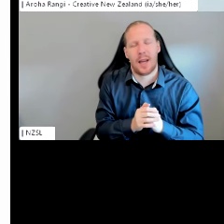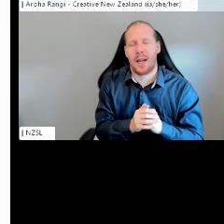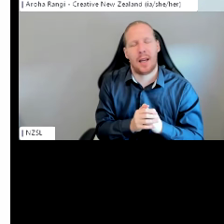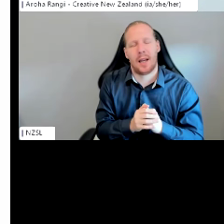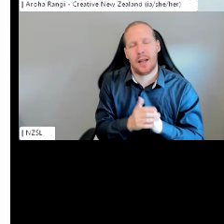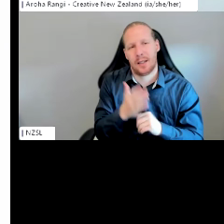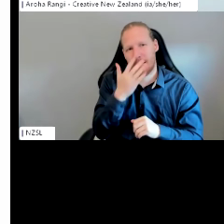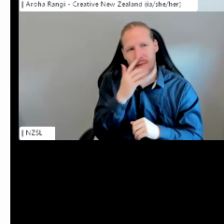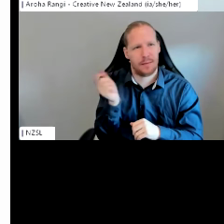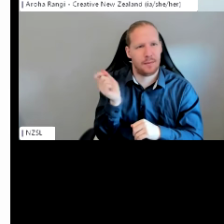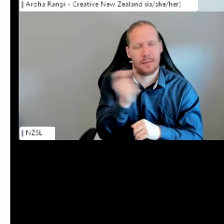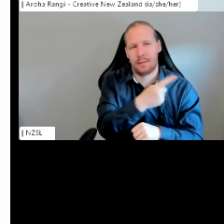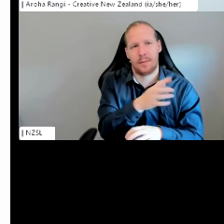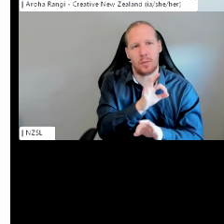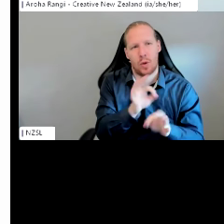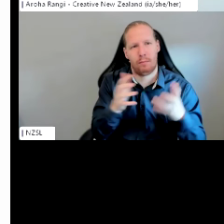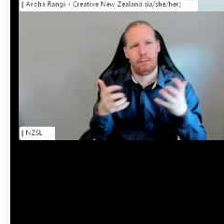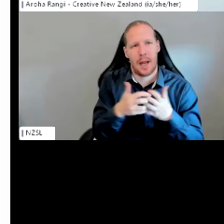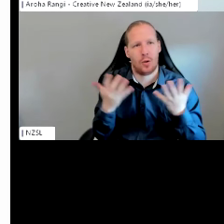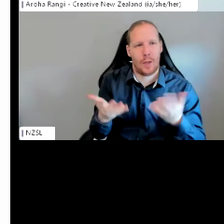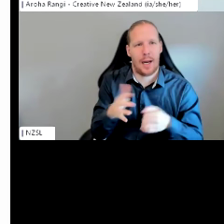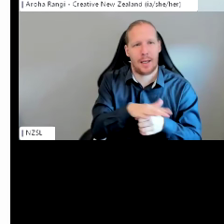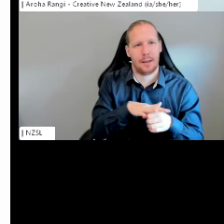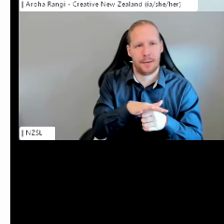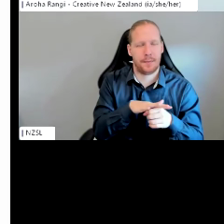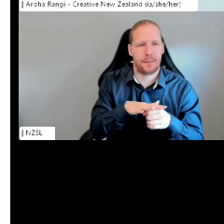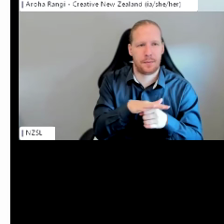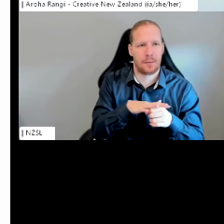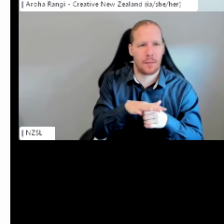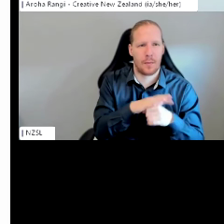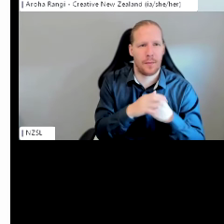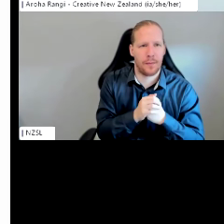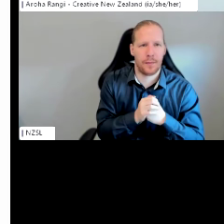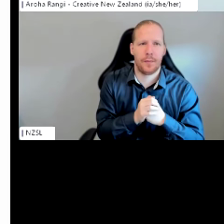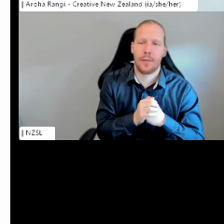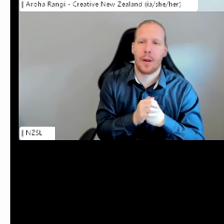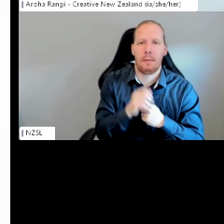really fast, and people want admission, and then they want to feel the sense of connection after